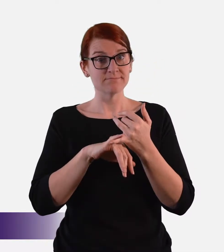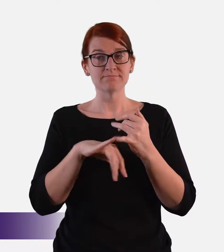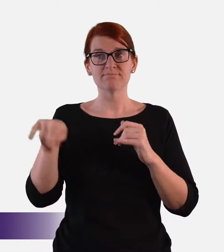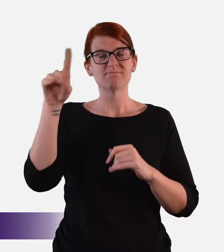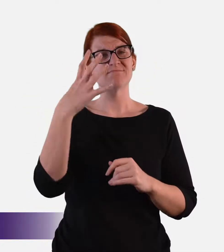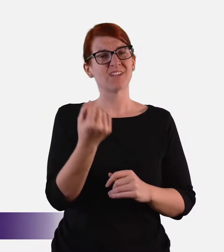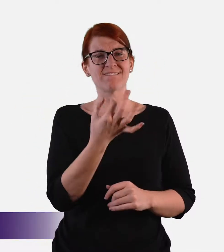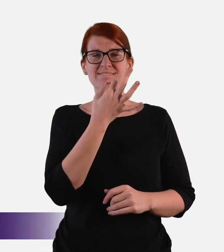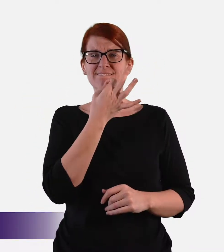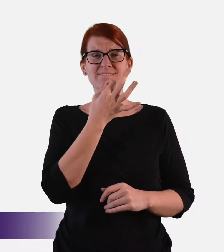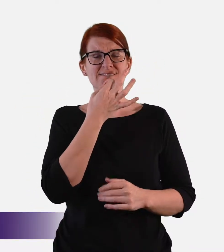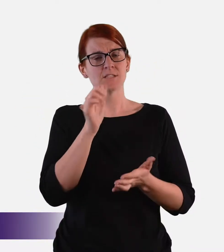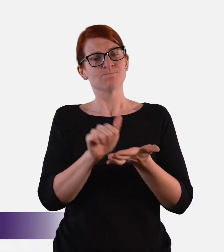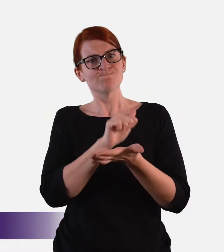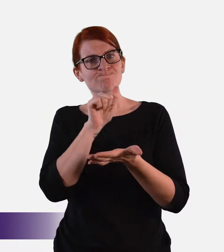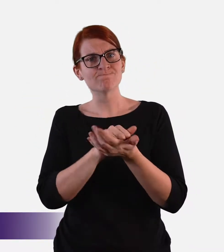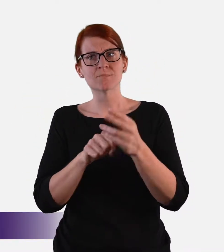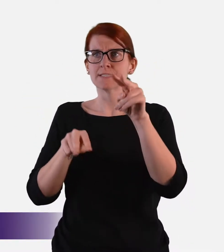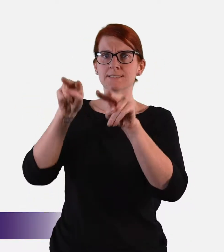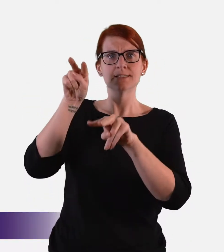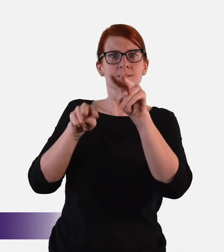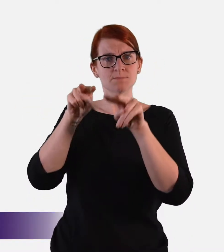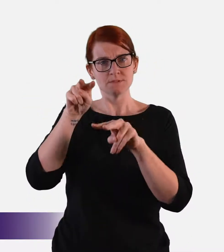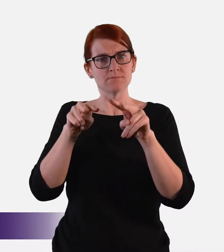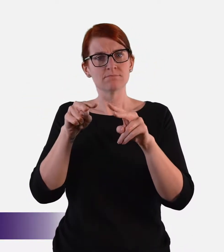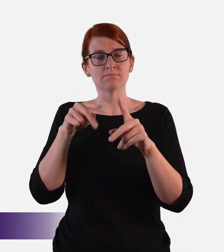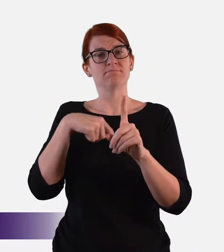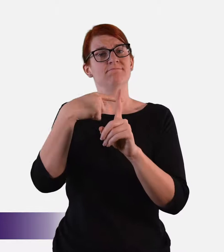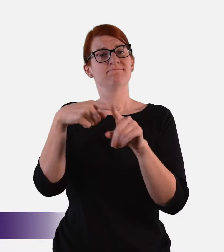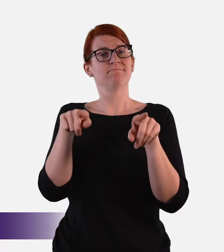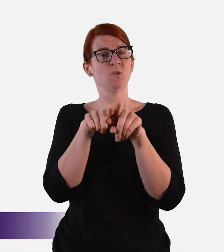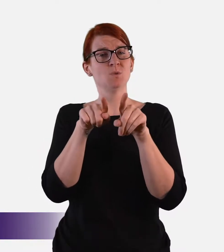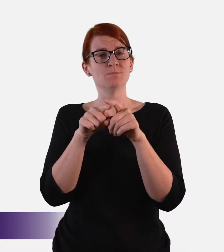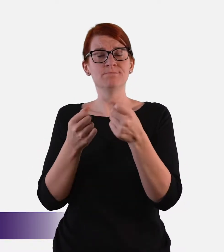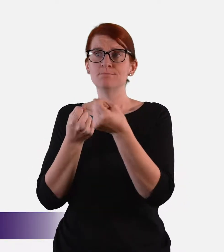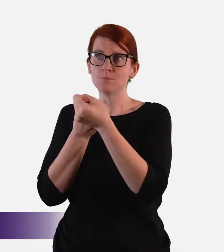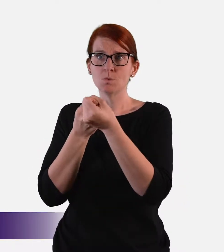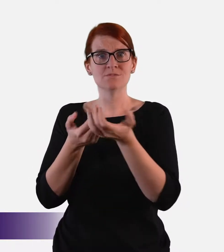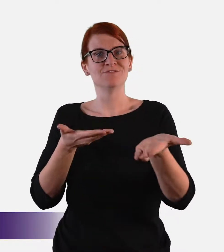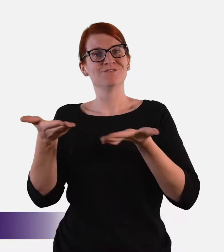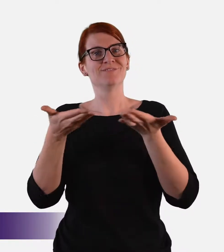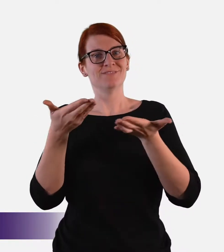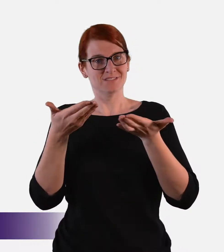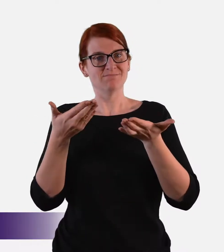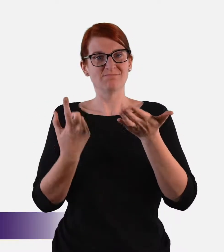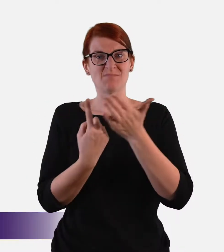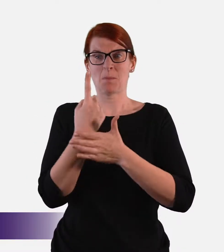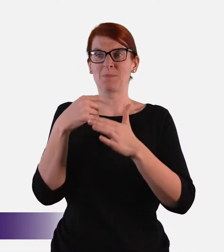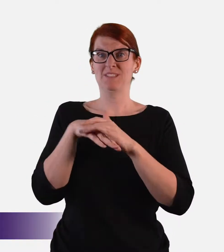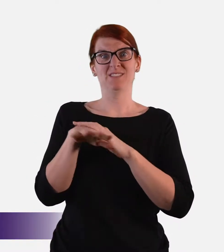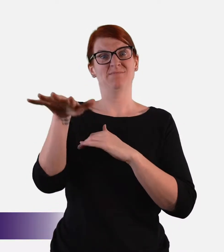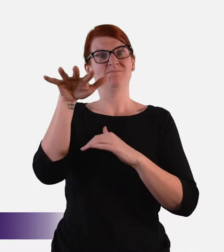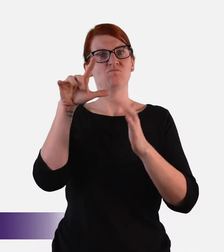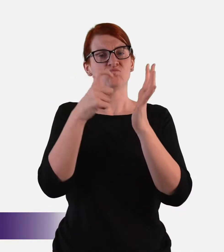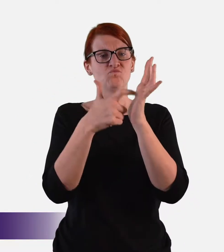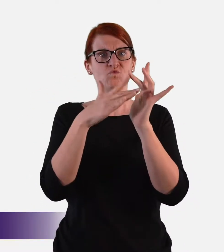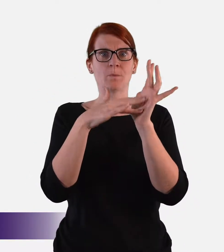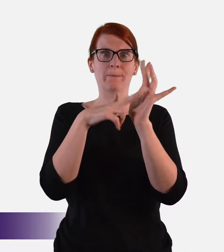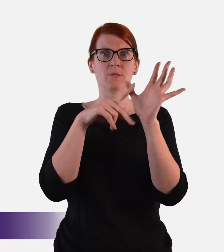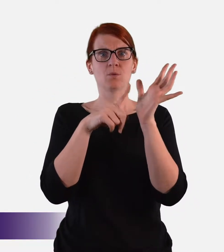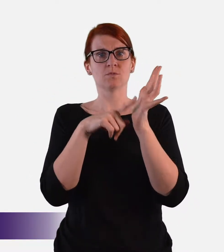a lack of appropriate assessments and support services also resulted in the criminal -